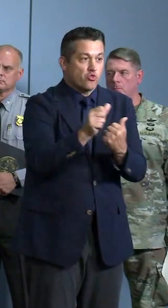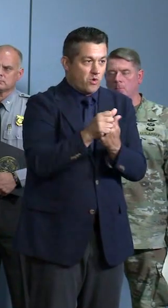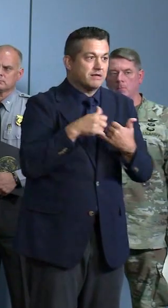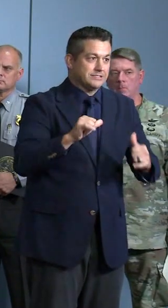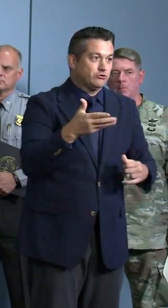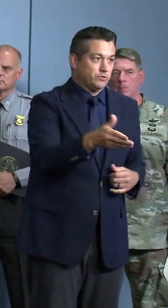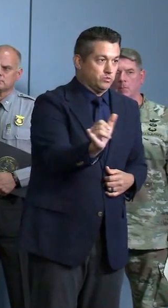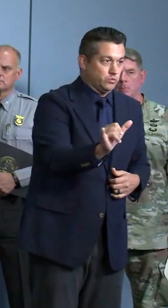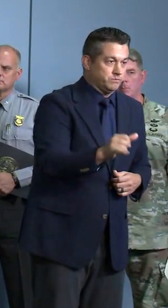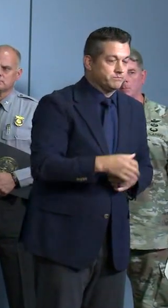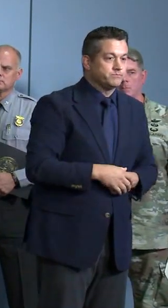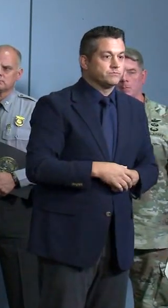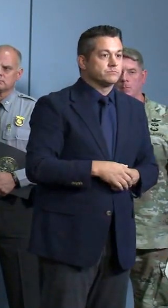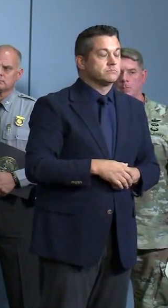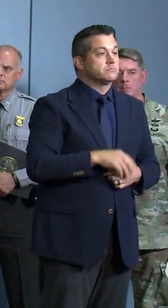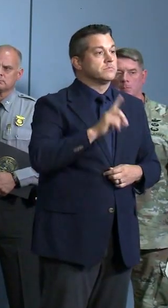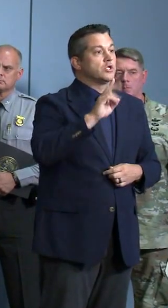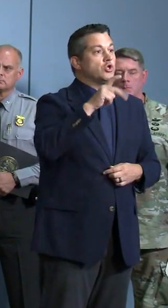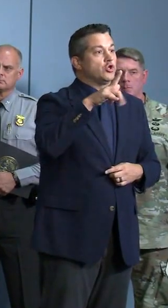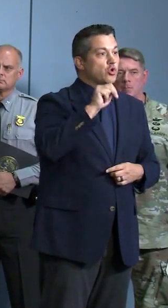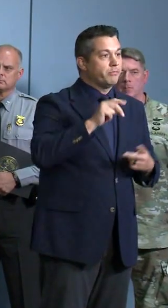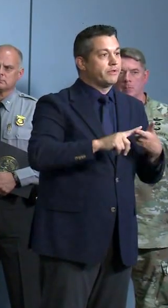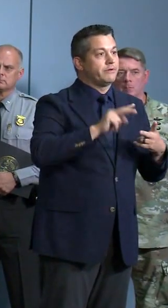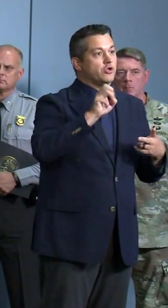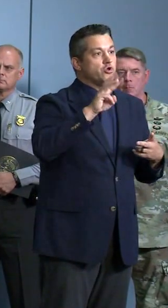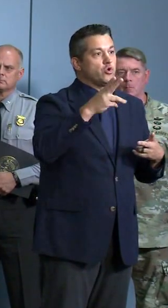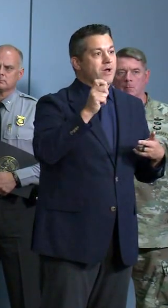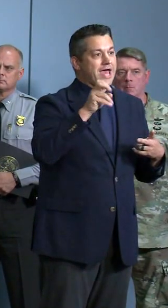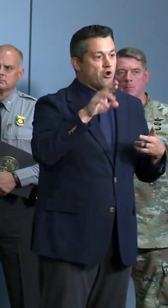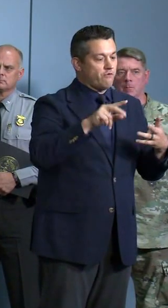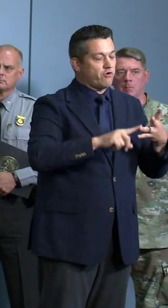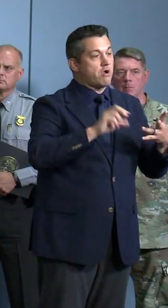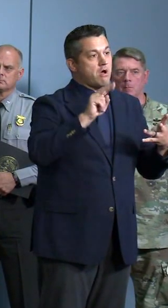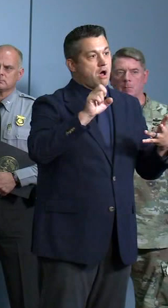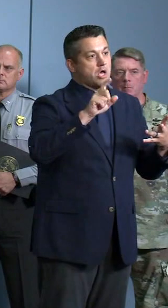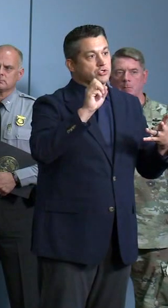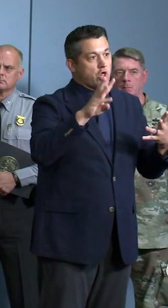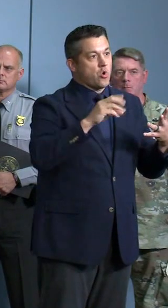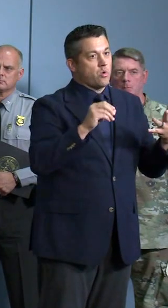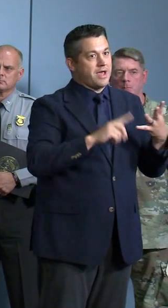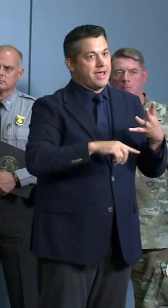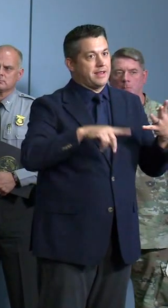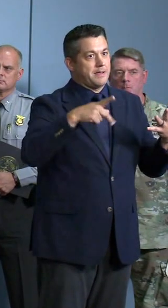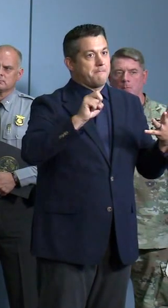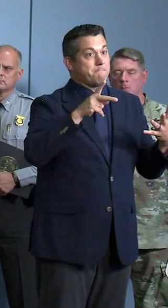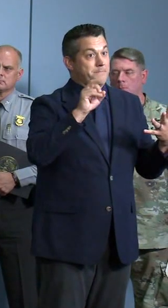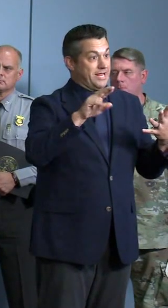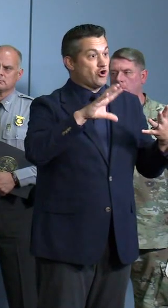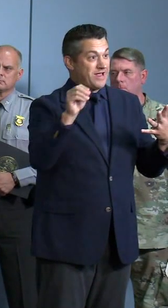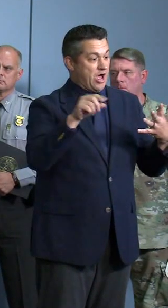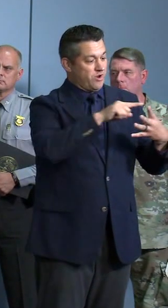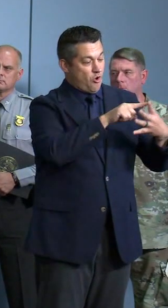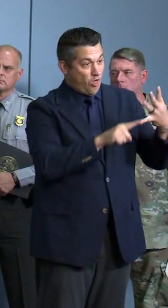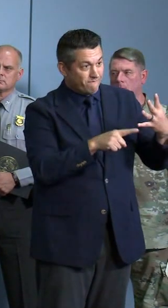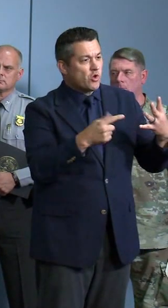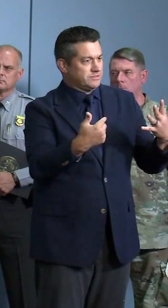centers in Duplin, New Hanover, Onslow and Pender Counties have